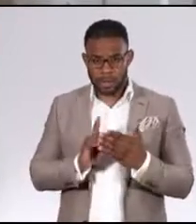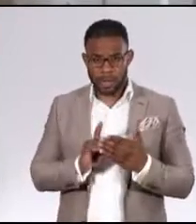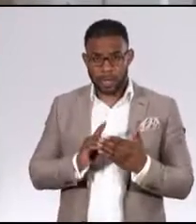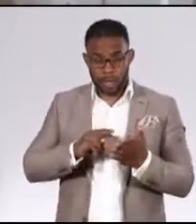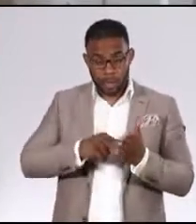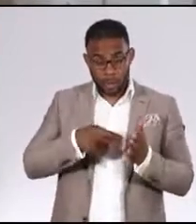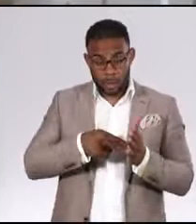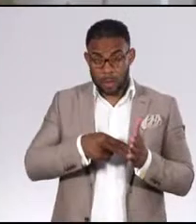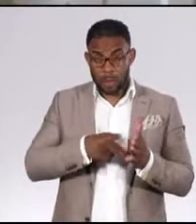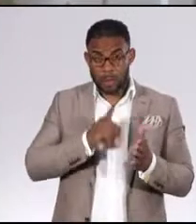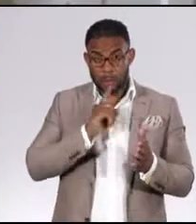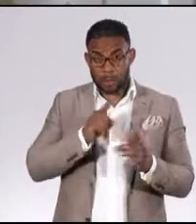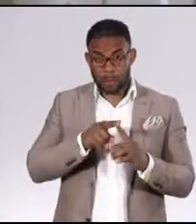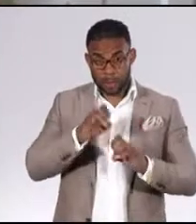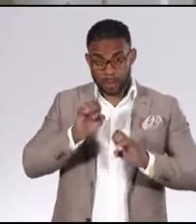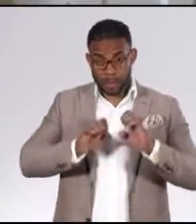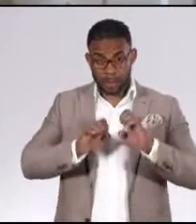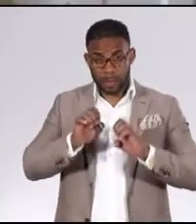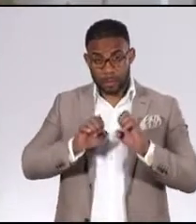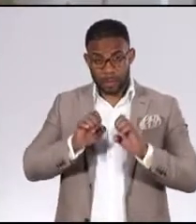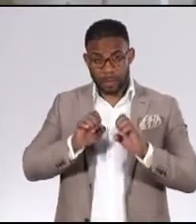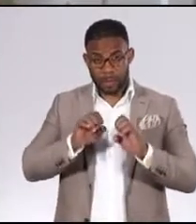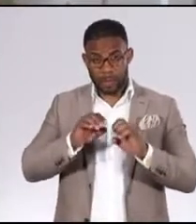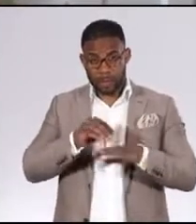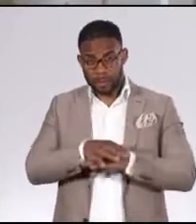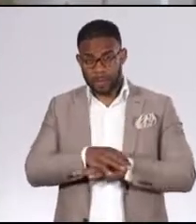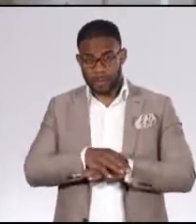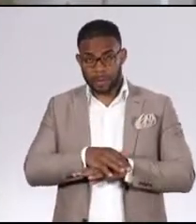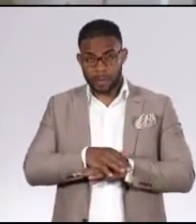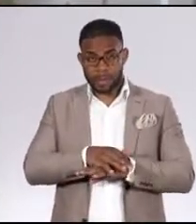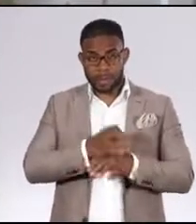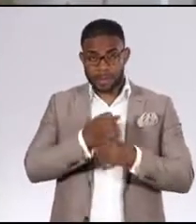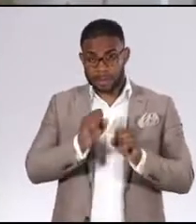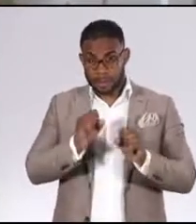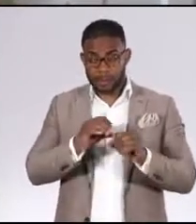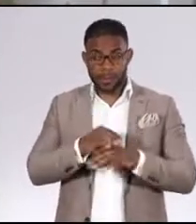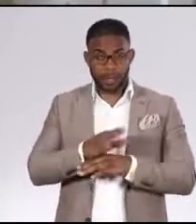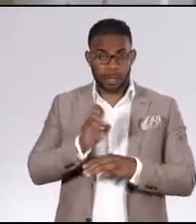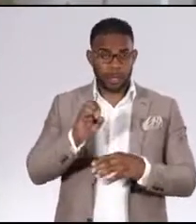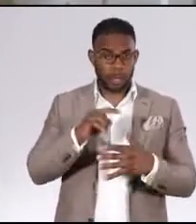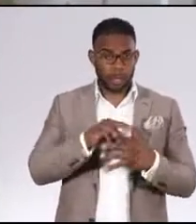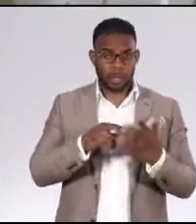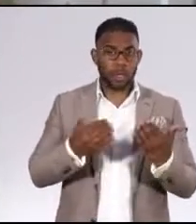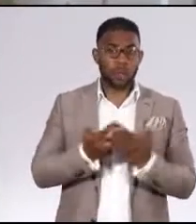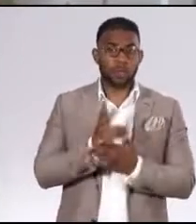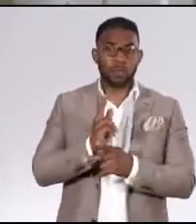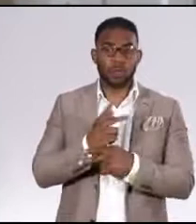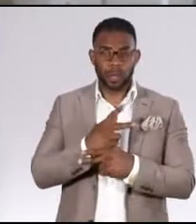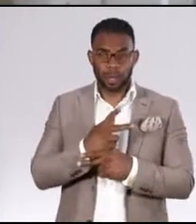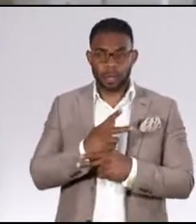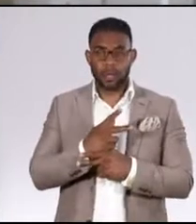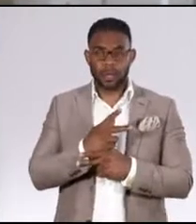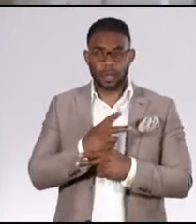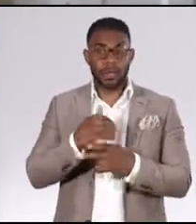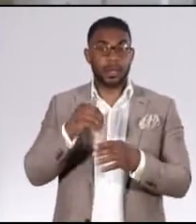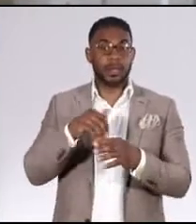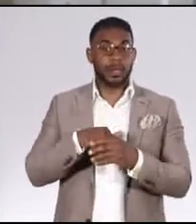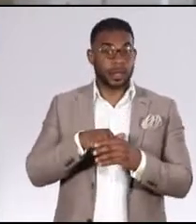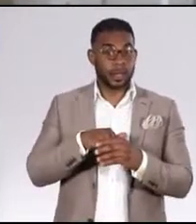is to evaluate its effect, um the safety and efficacy of of the new products um in uh human subjects,